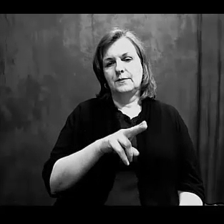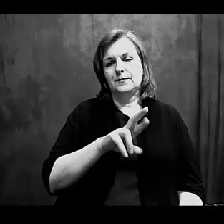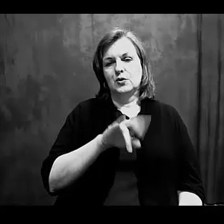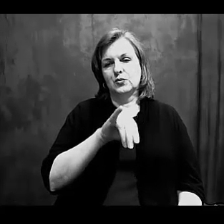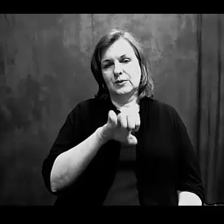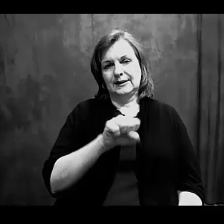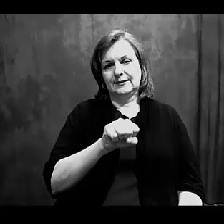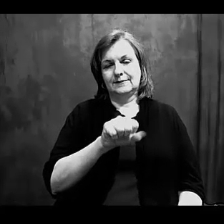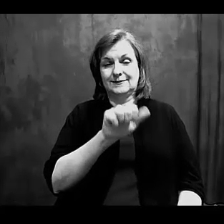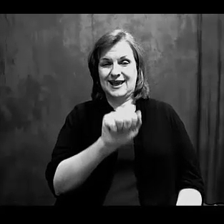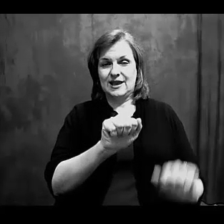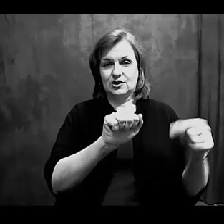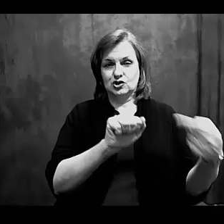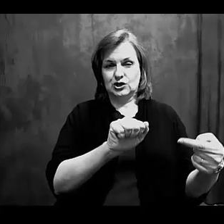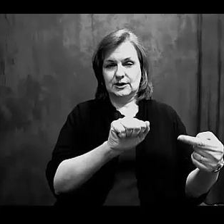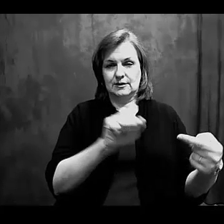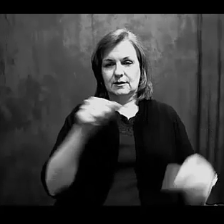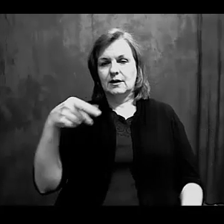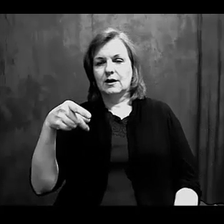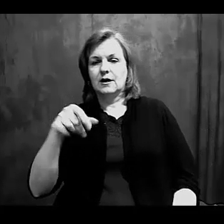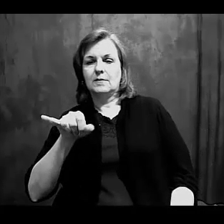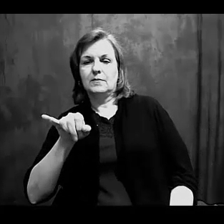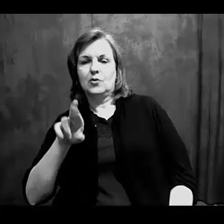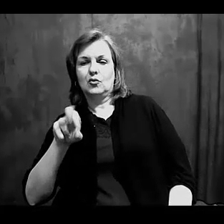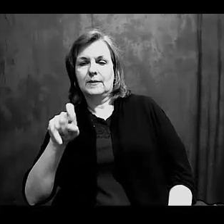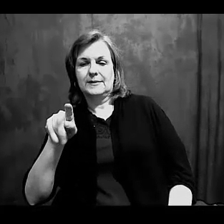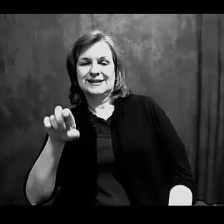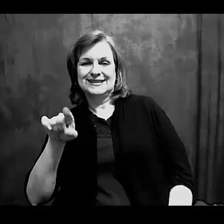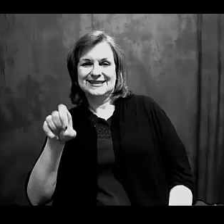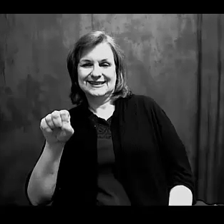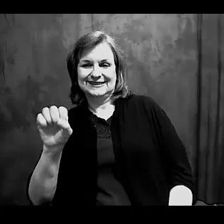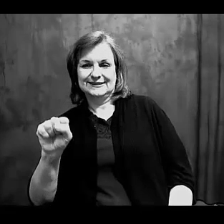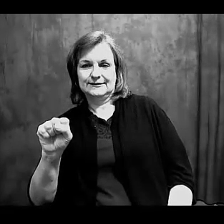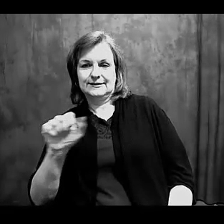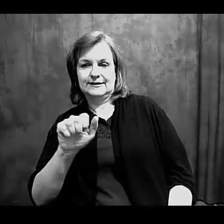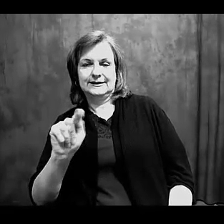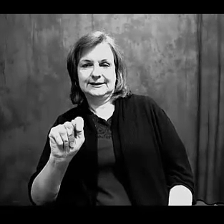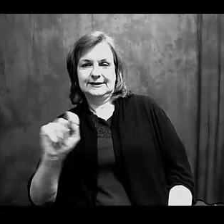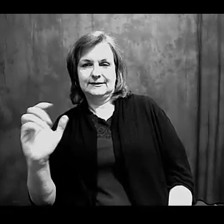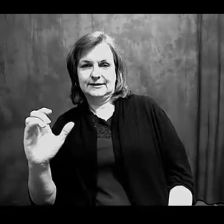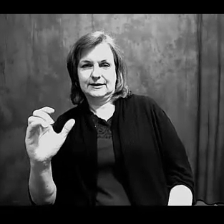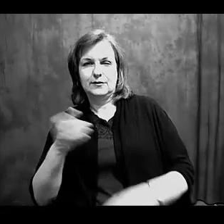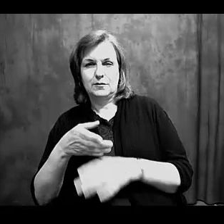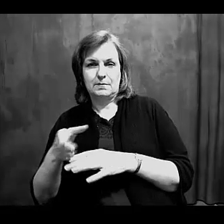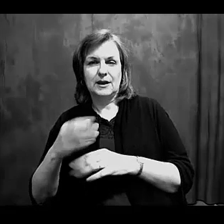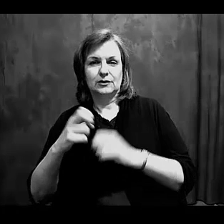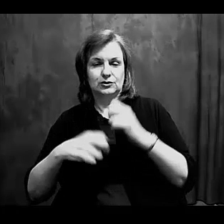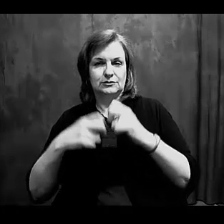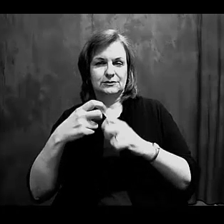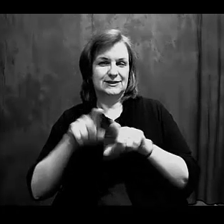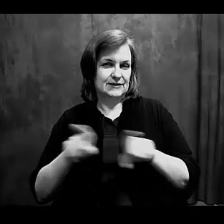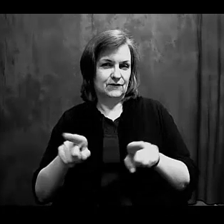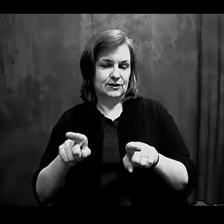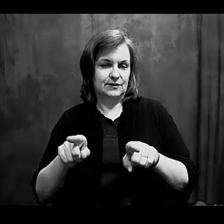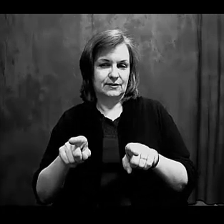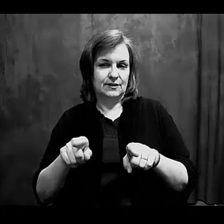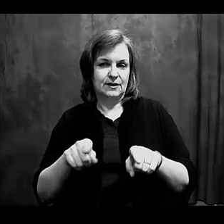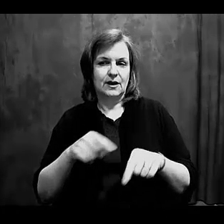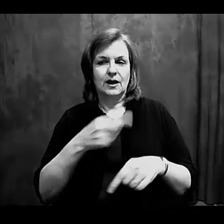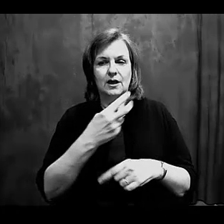are A and G and the pyrimidines that are C and T the major structural difference of course being the two carbon rings